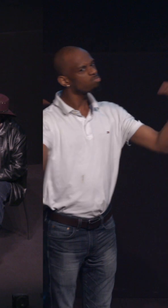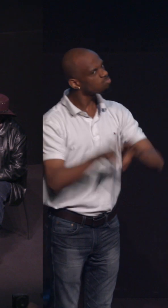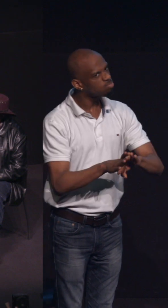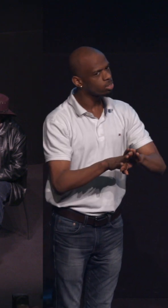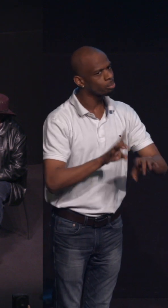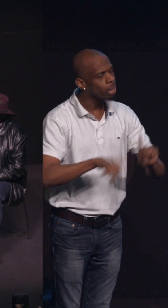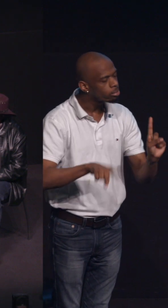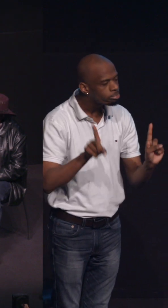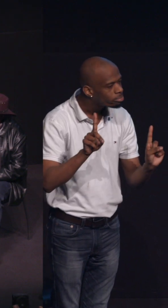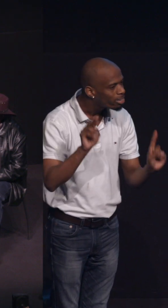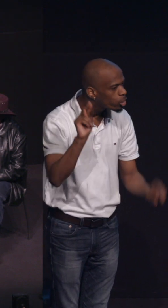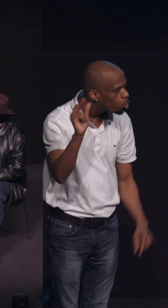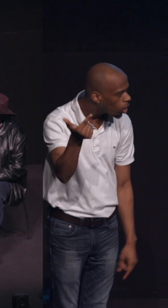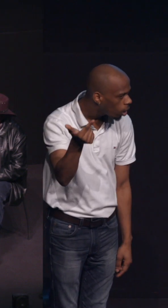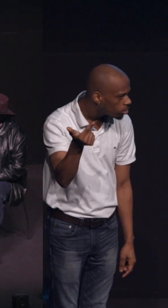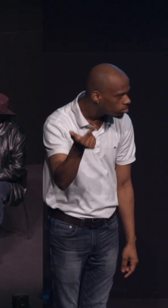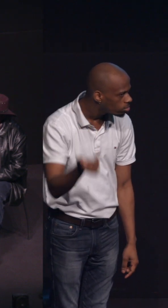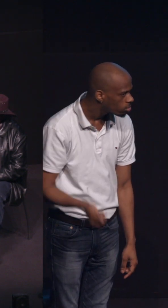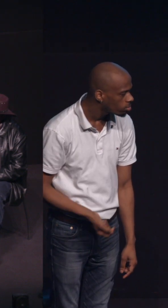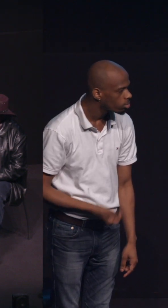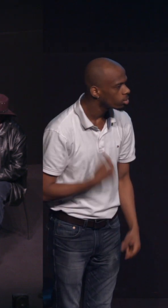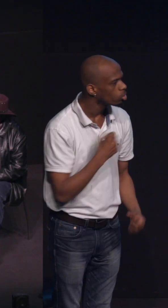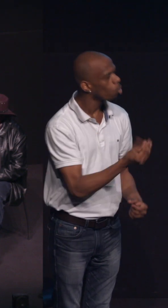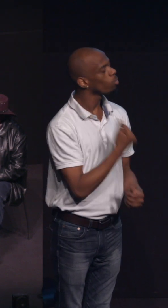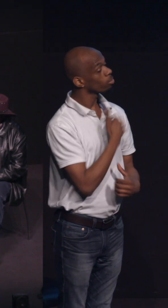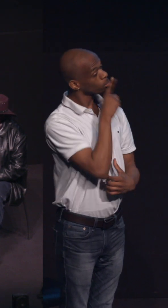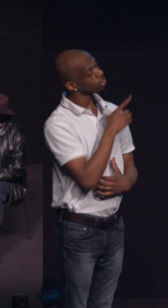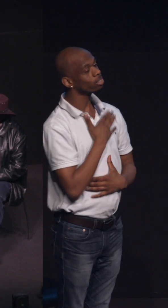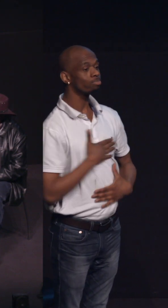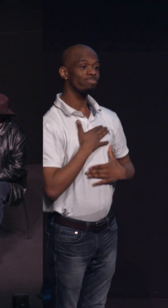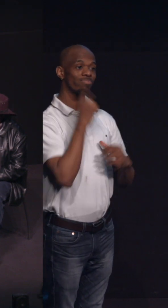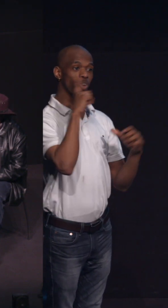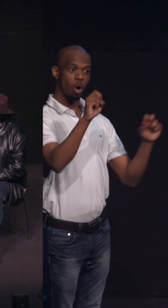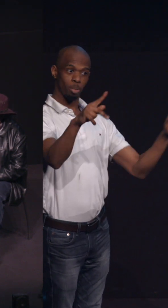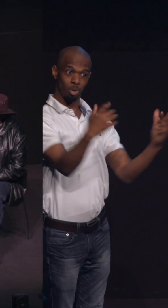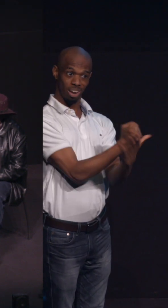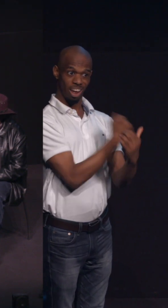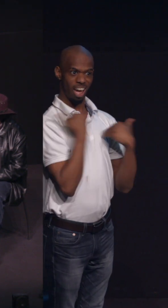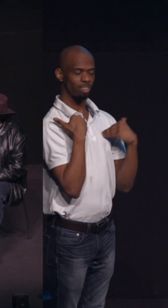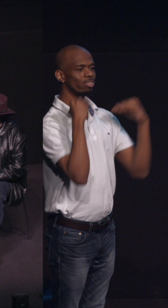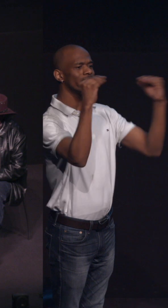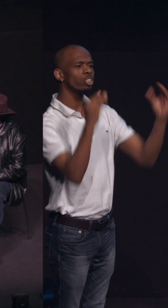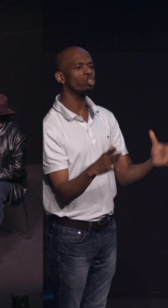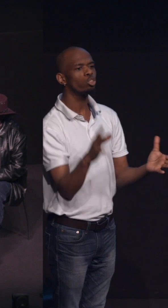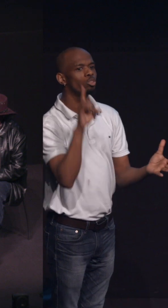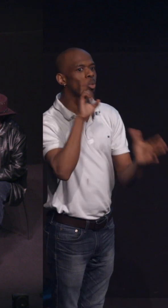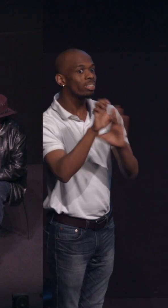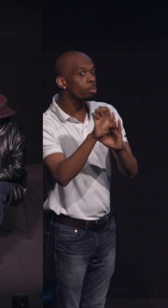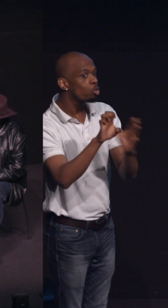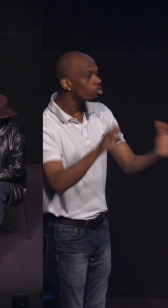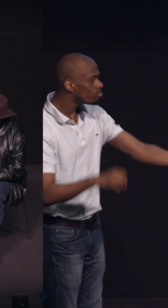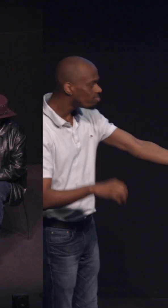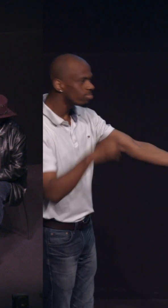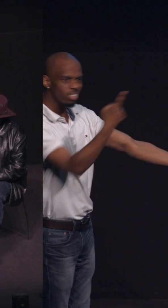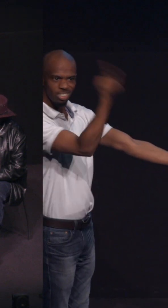They cannot, you know, and I'm just grateful for the opportunity to have teachers like Bryant coming to Spiral Gardens.